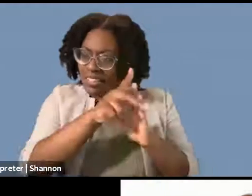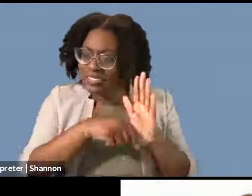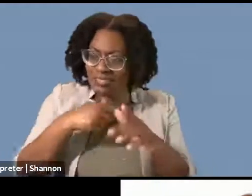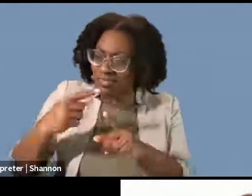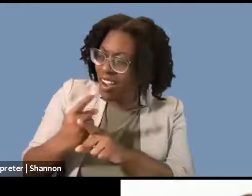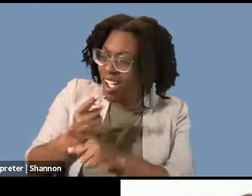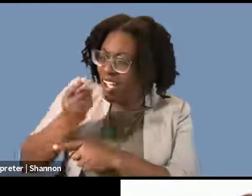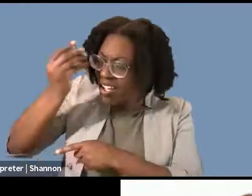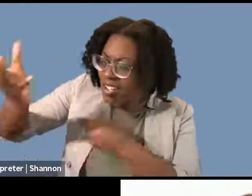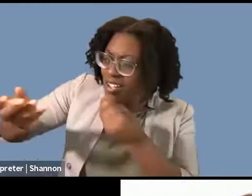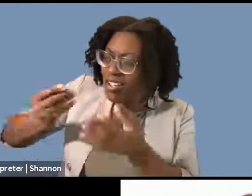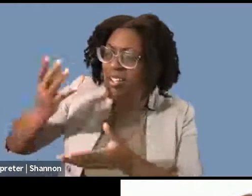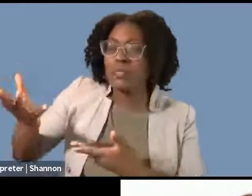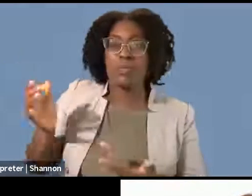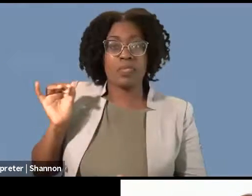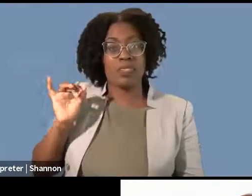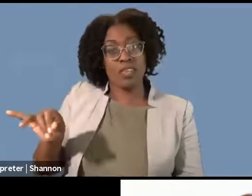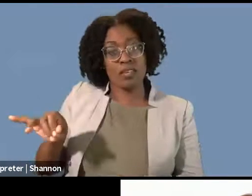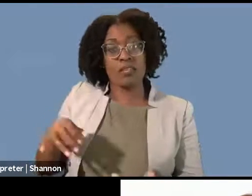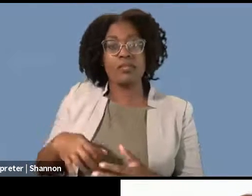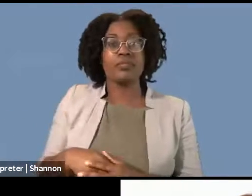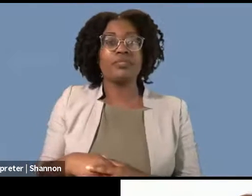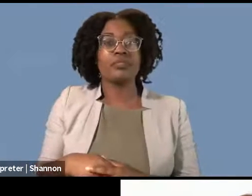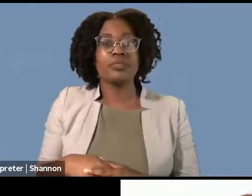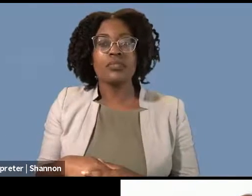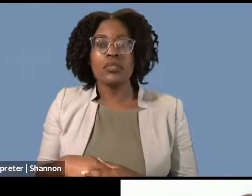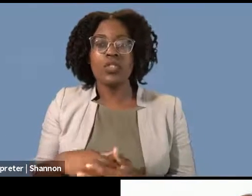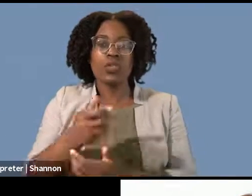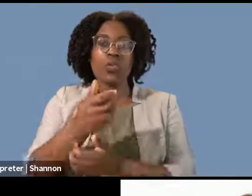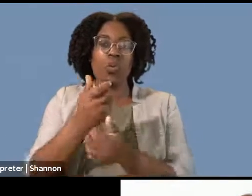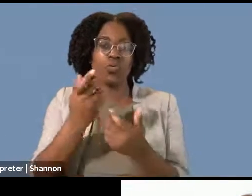it is kind of a progression of actions you can take. I want to make sure we talk about